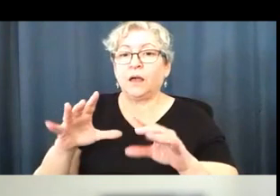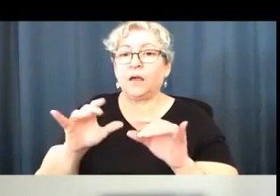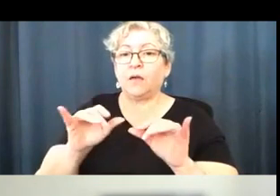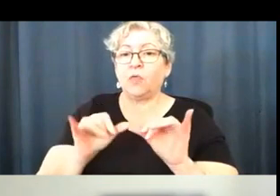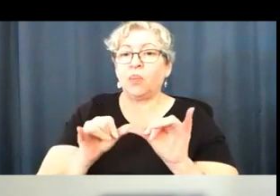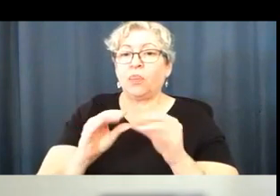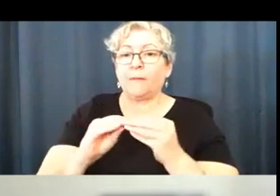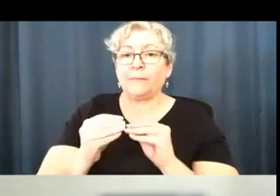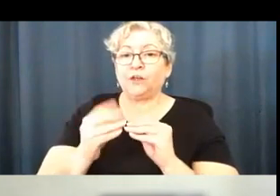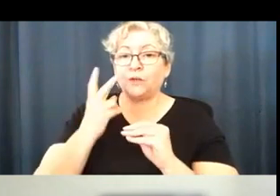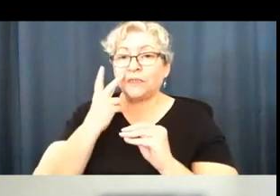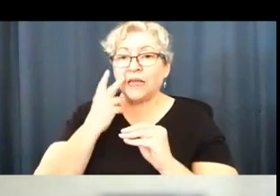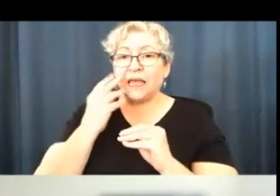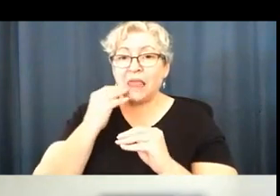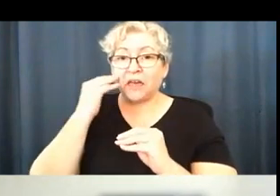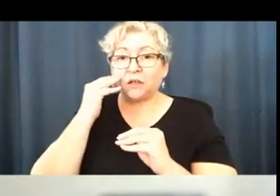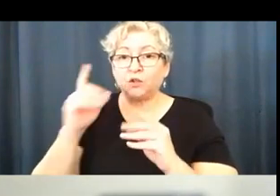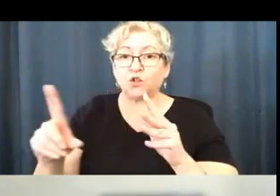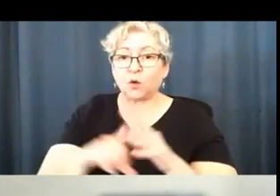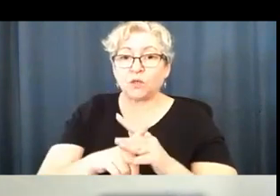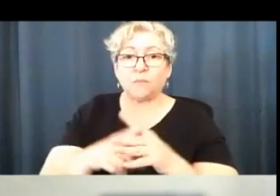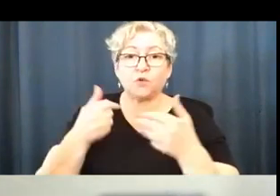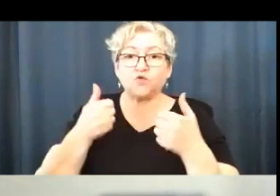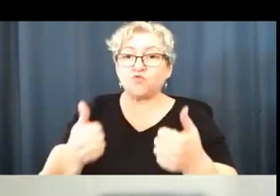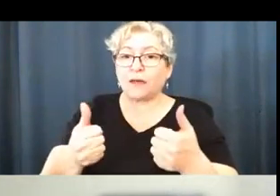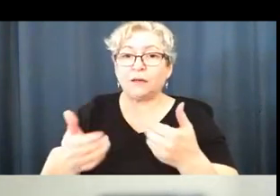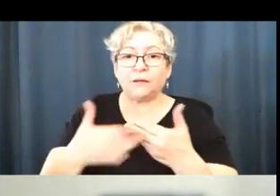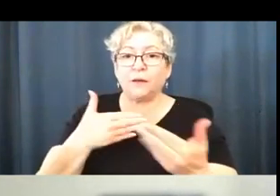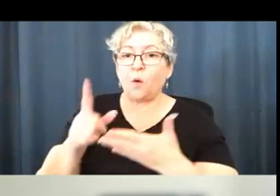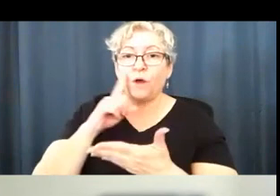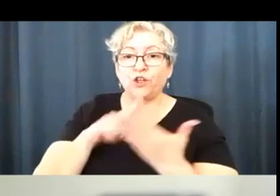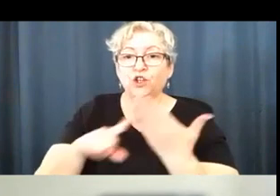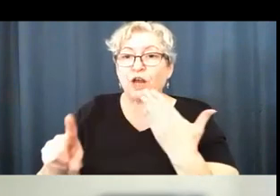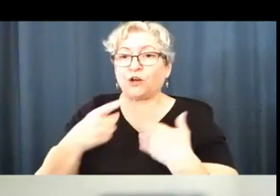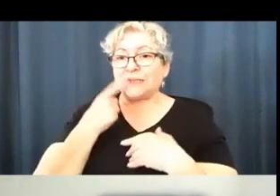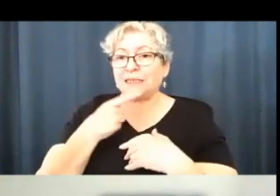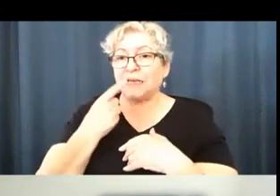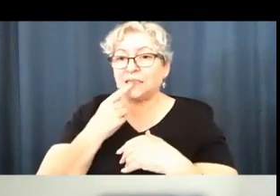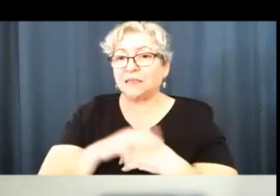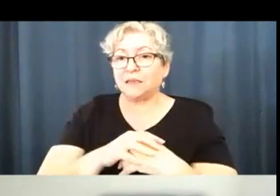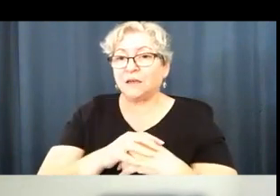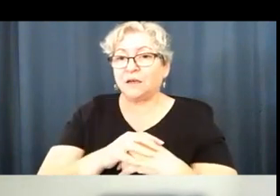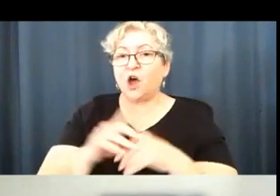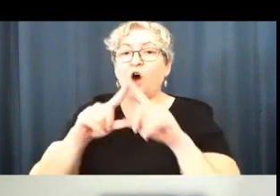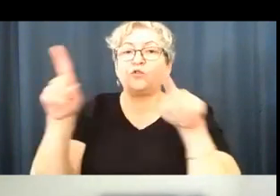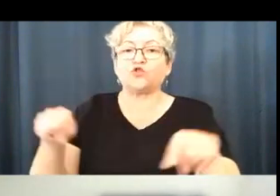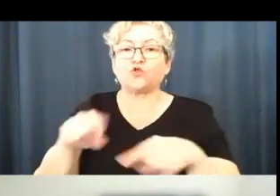And if the heading shows up as a heading, you're good. Doesn't matter what the checker says. Right. - And so. If he whole paragraph turns into a heading,